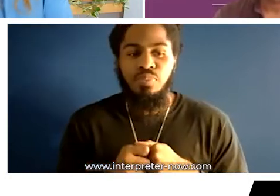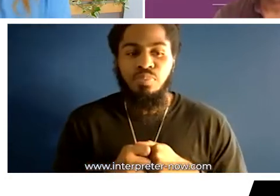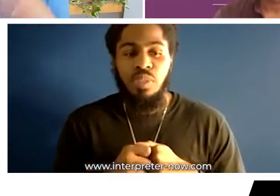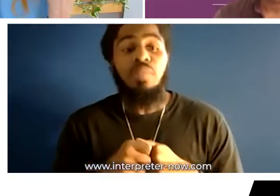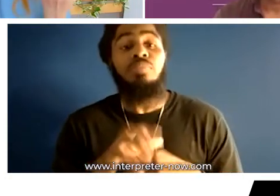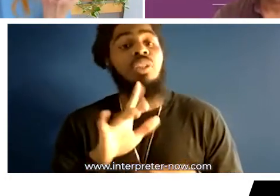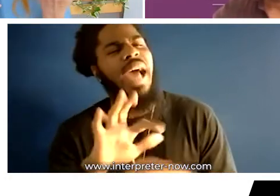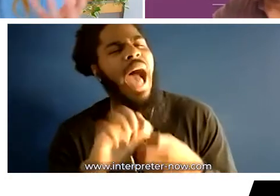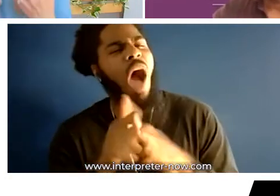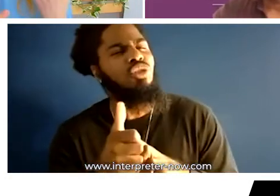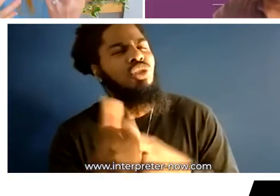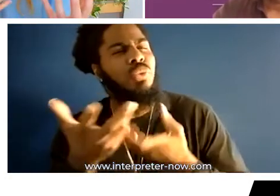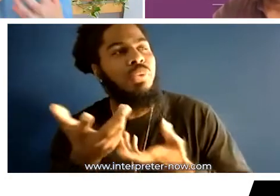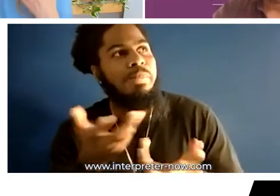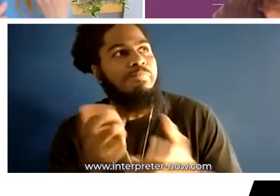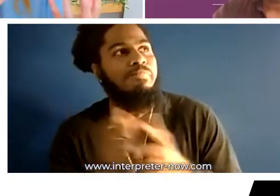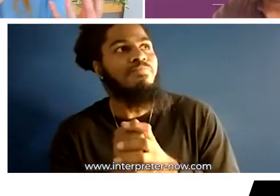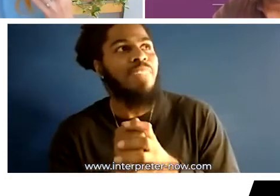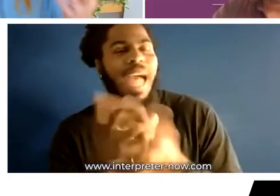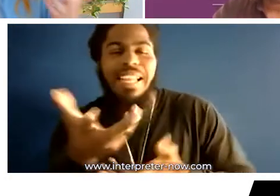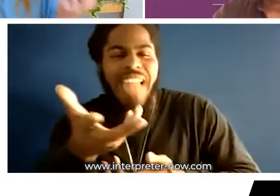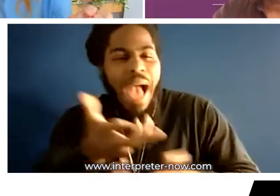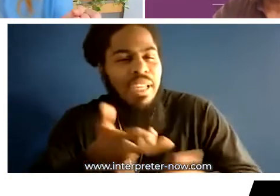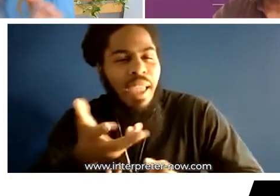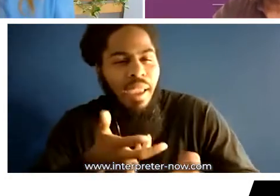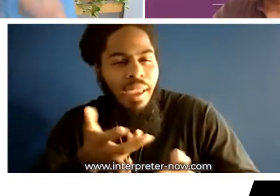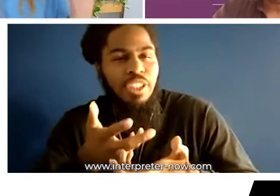How do you navigate resistance to diversity, equity, and inclusion? You are going to find resistance.